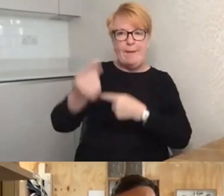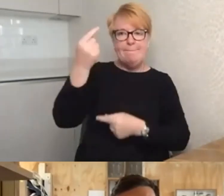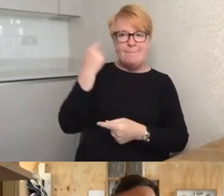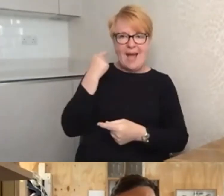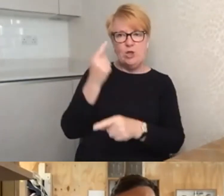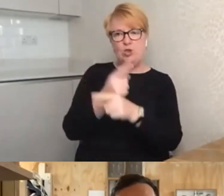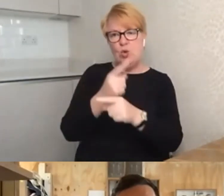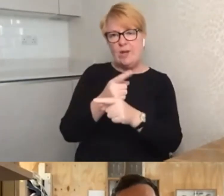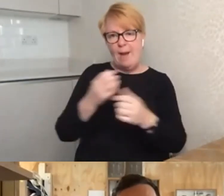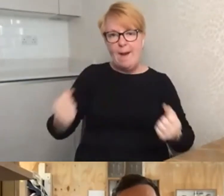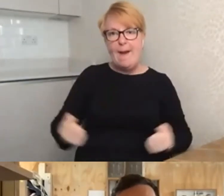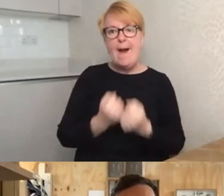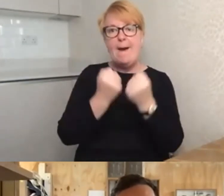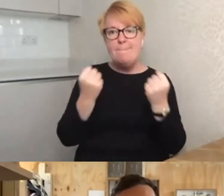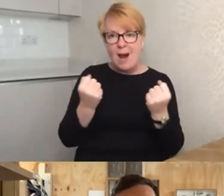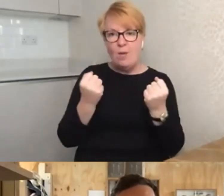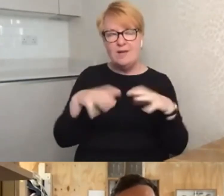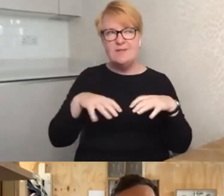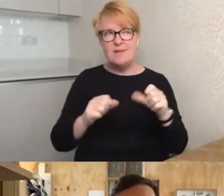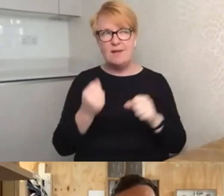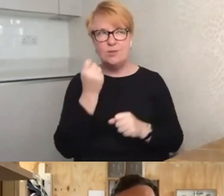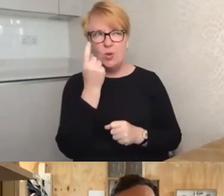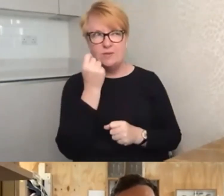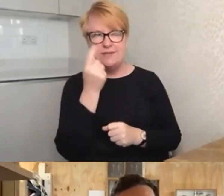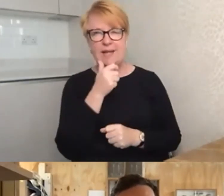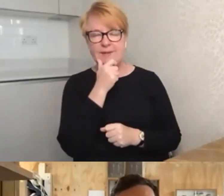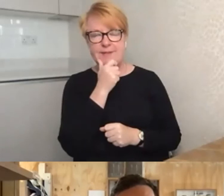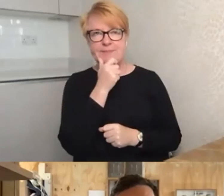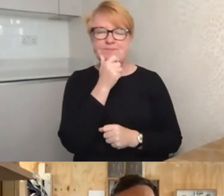finally starting to understand power now. But I suppose the question that I would